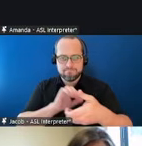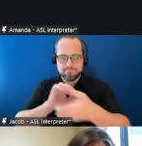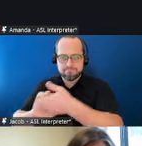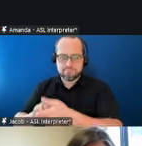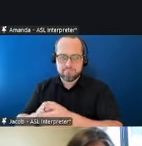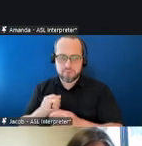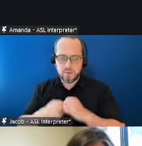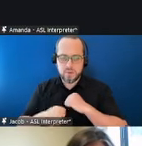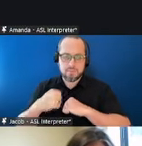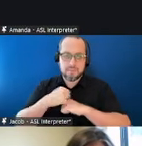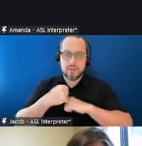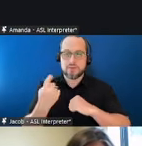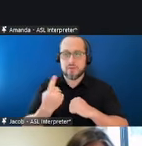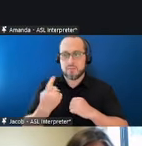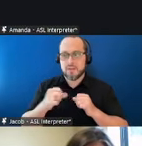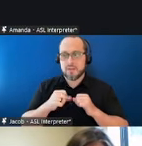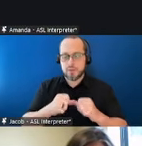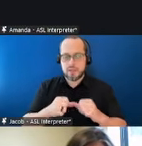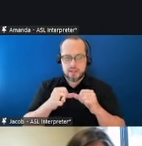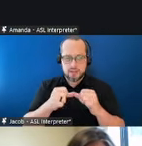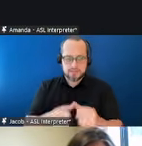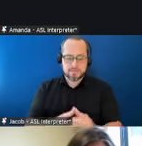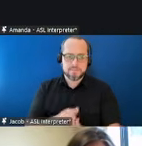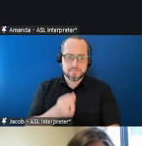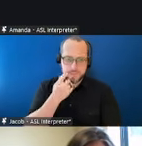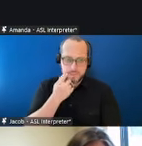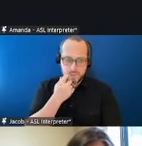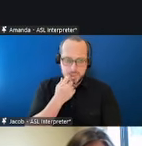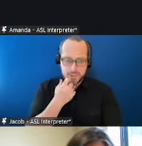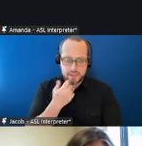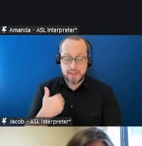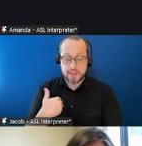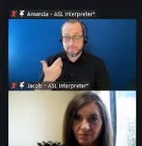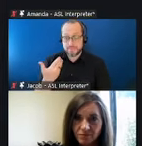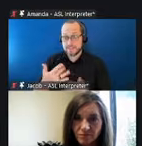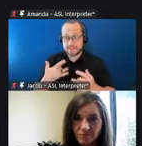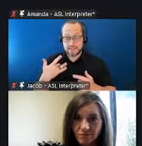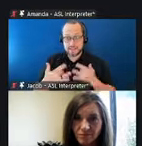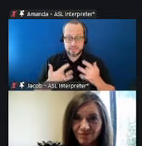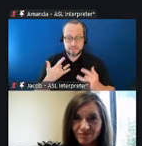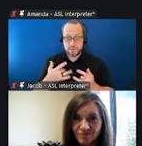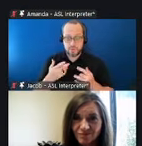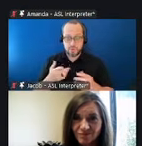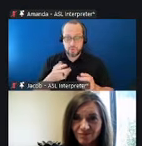build something that will last long term. So, I'm excited to be going on this adventure with